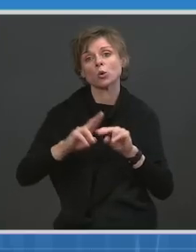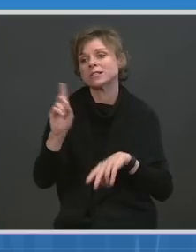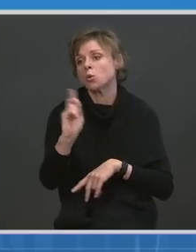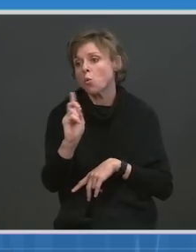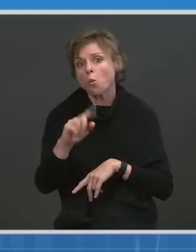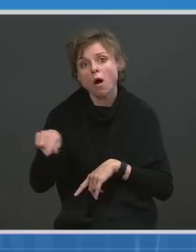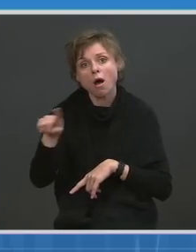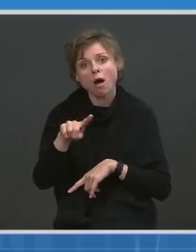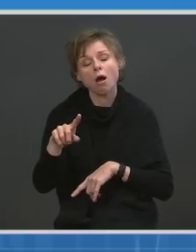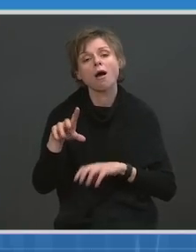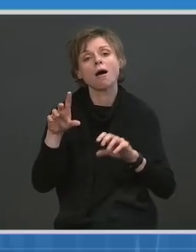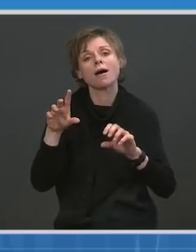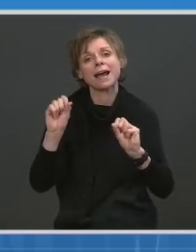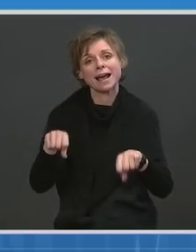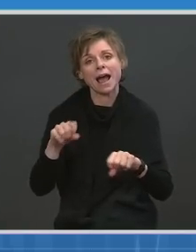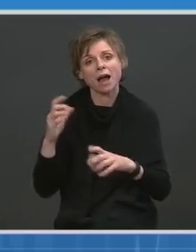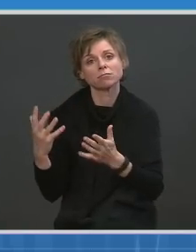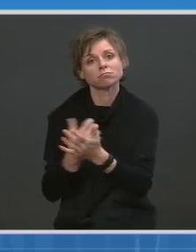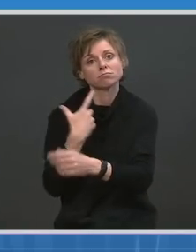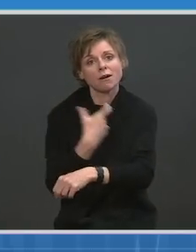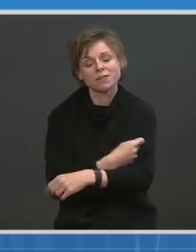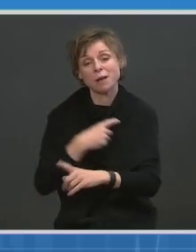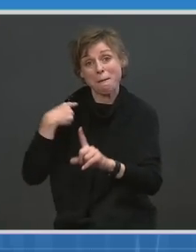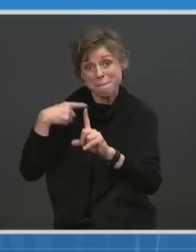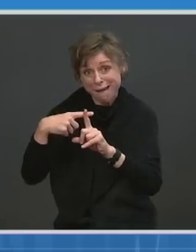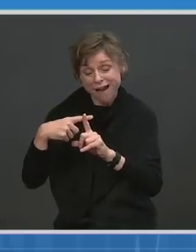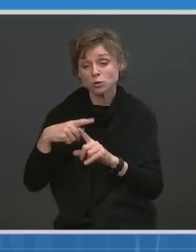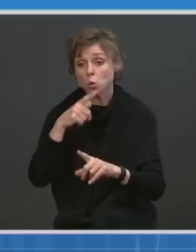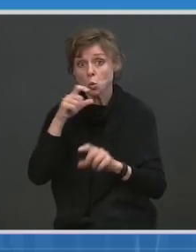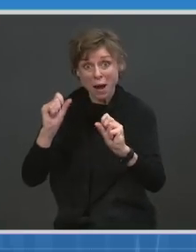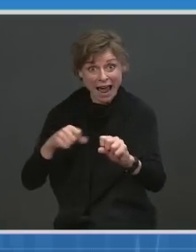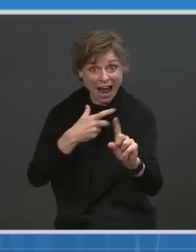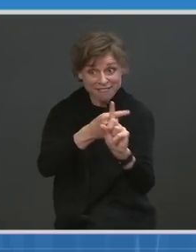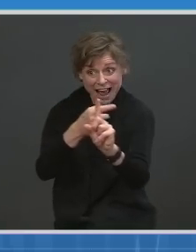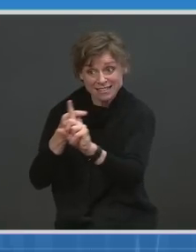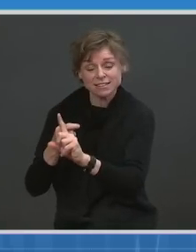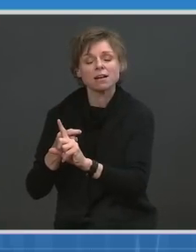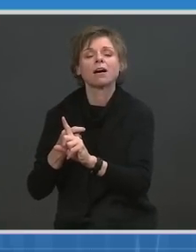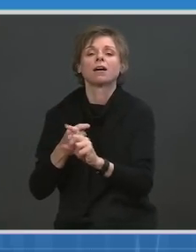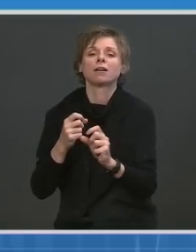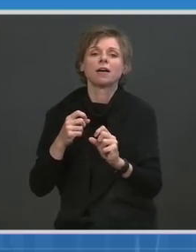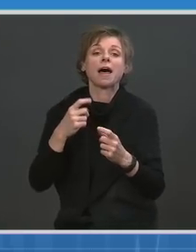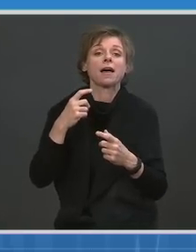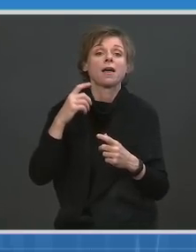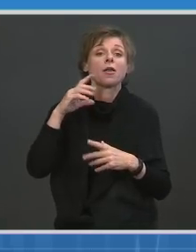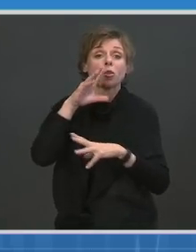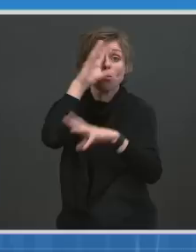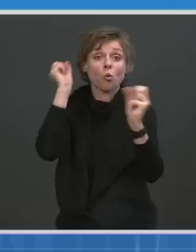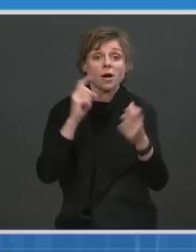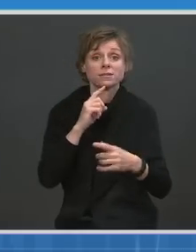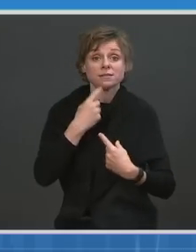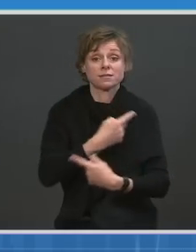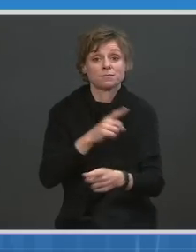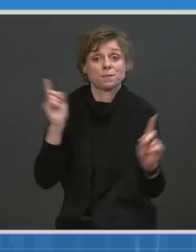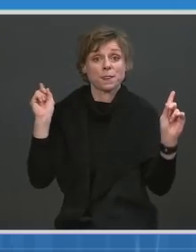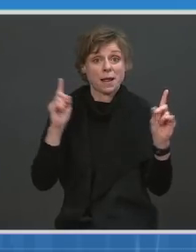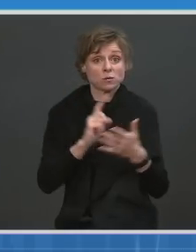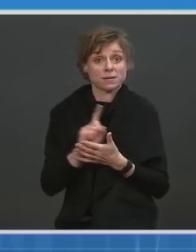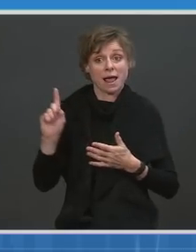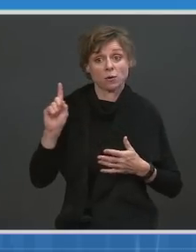the President announced last week that all adults in the country will be eligible for vaccinations no later than May 1.